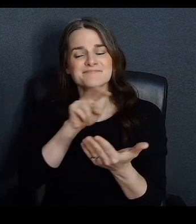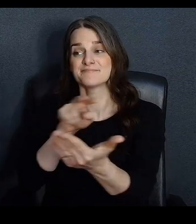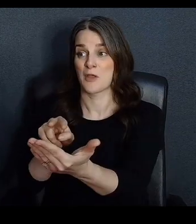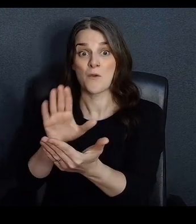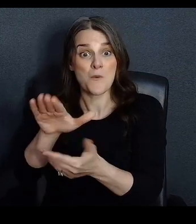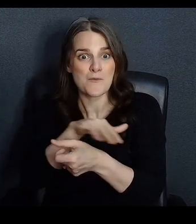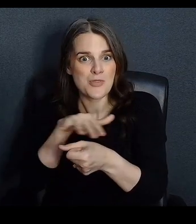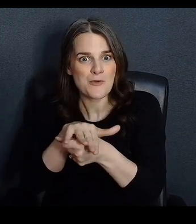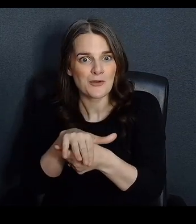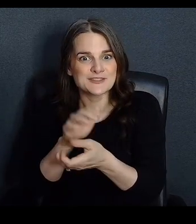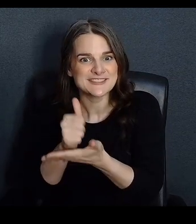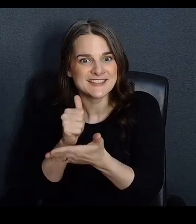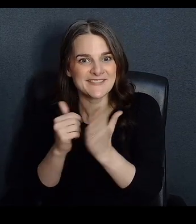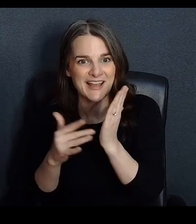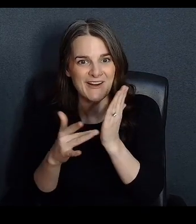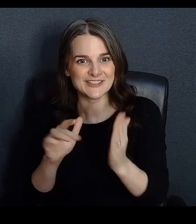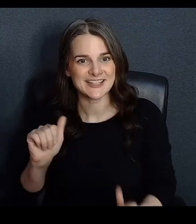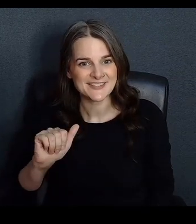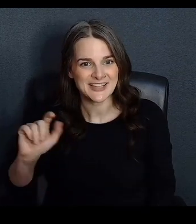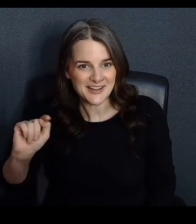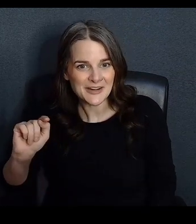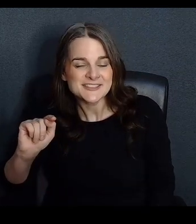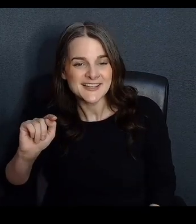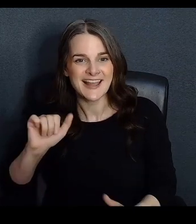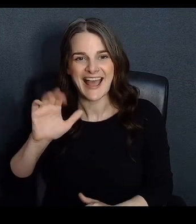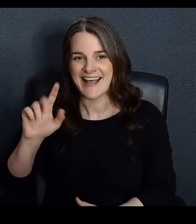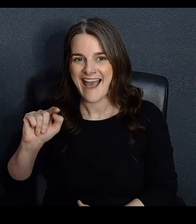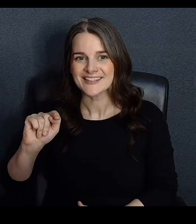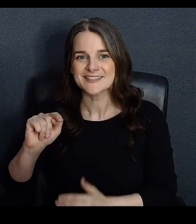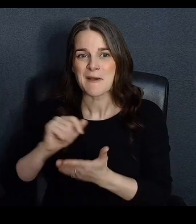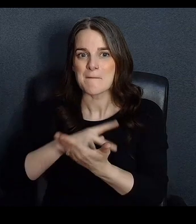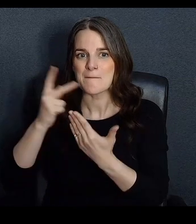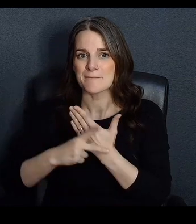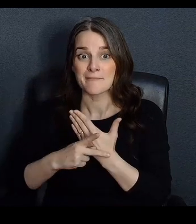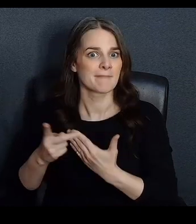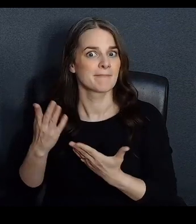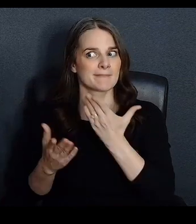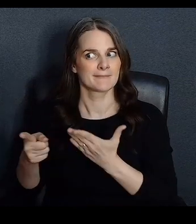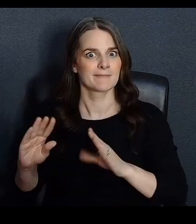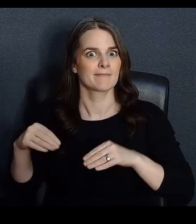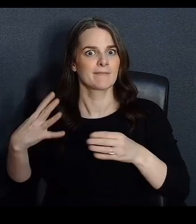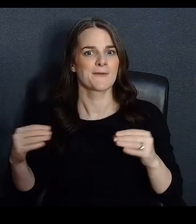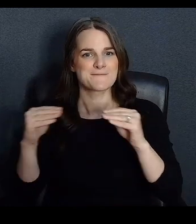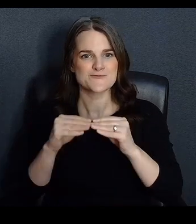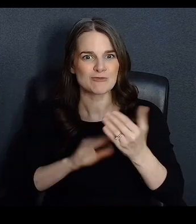Technology Act program, because they might be able to provide more training or hands-on experience with some of the tools